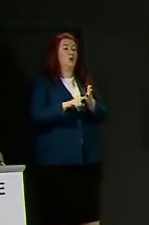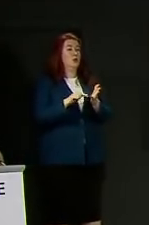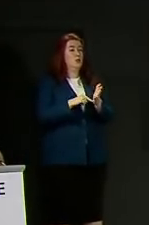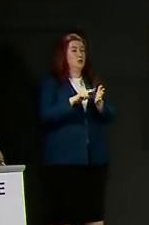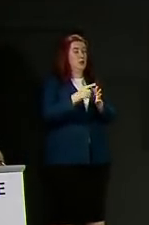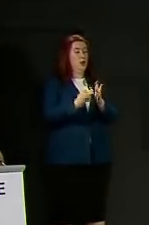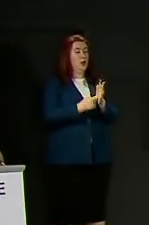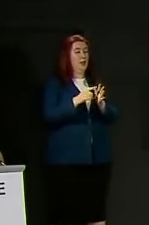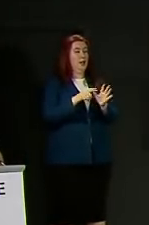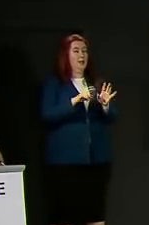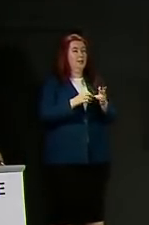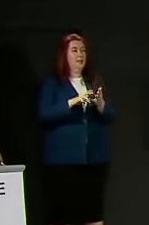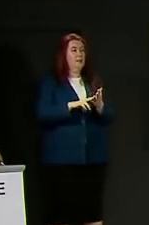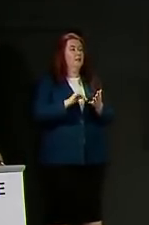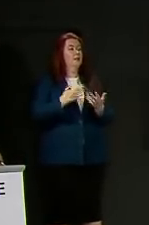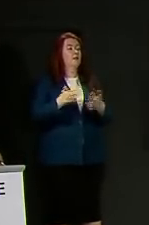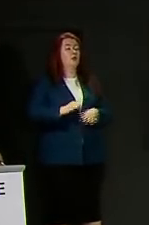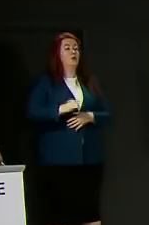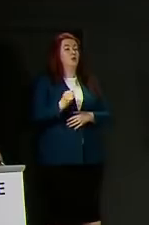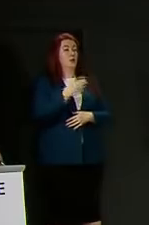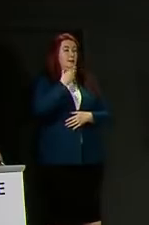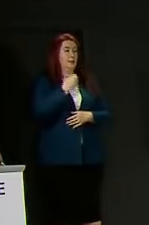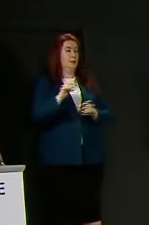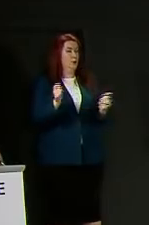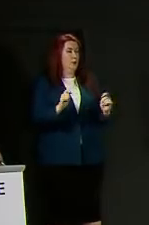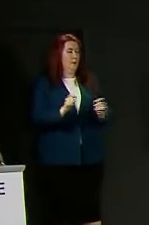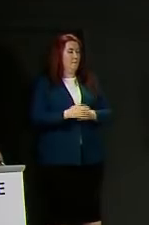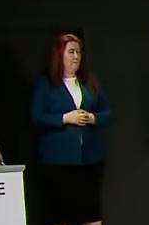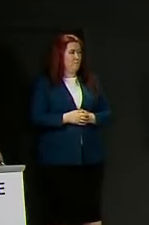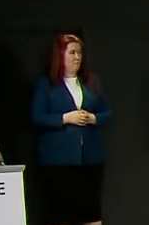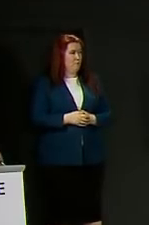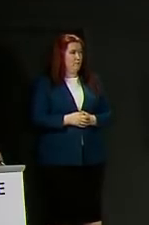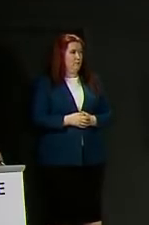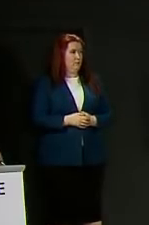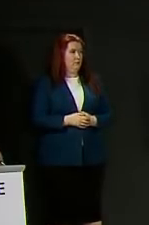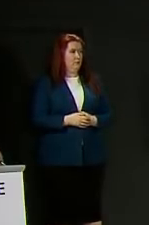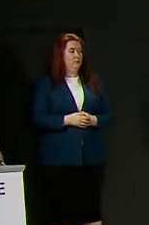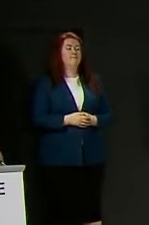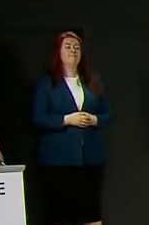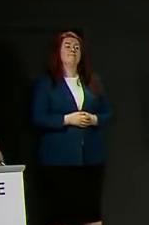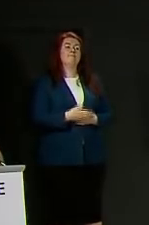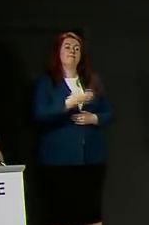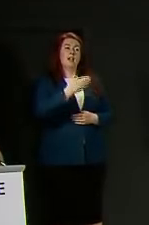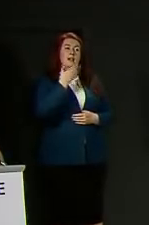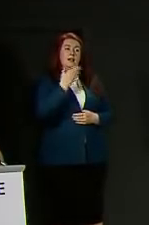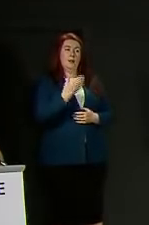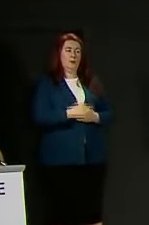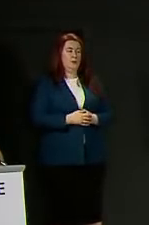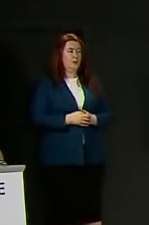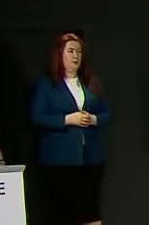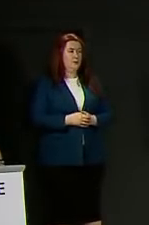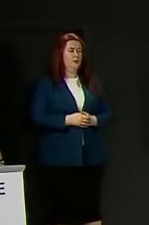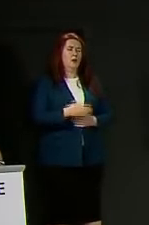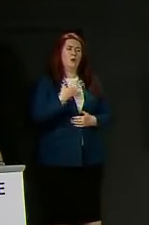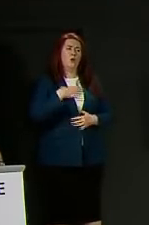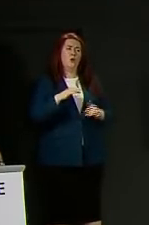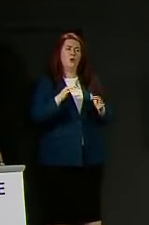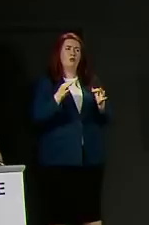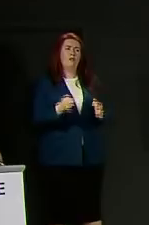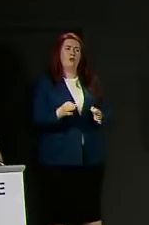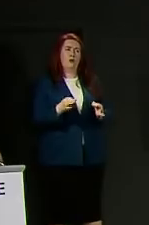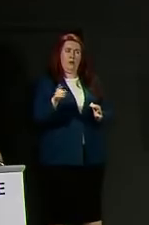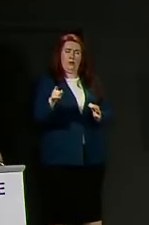Thank you, Cabinet Secretary. Can I can I first confirm with Professor Leitch the comments